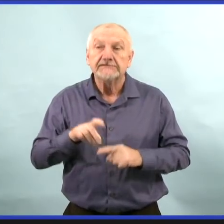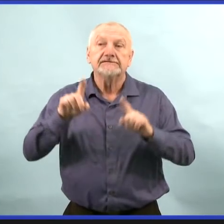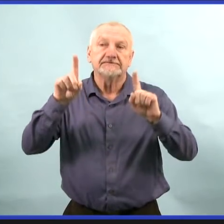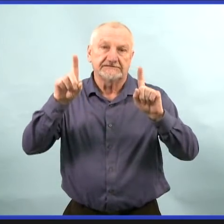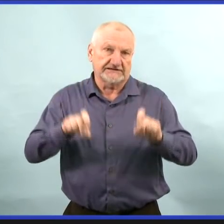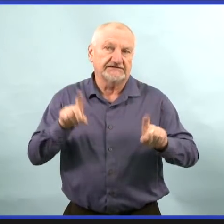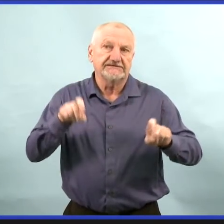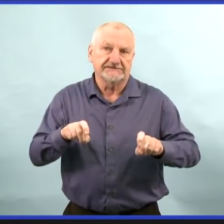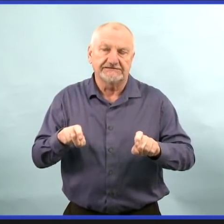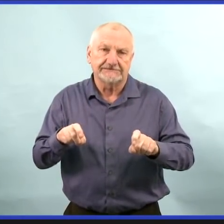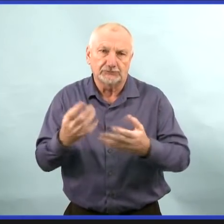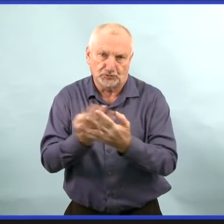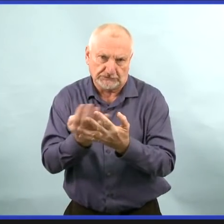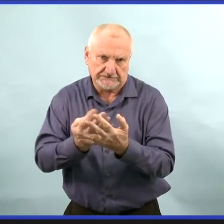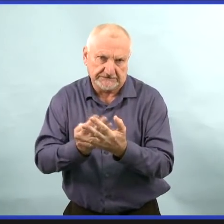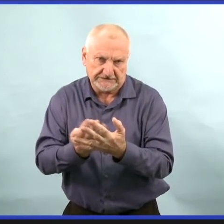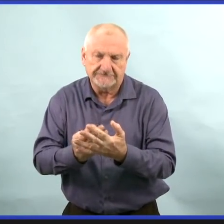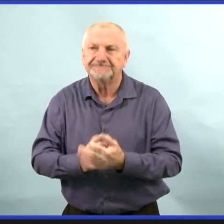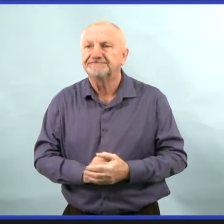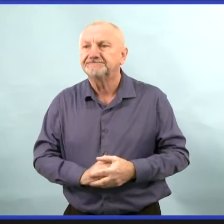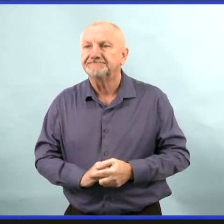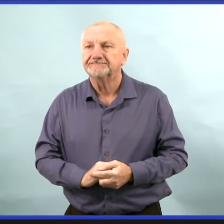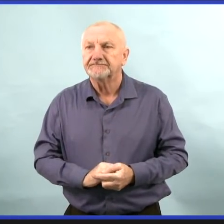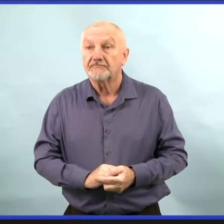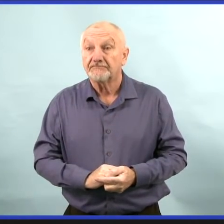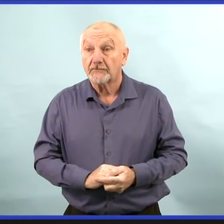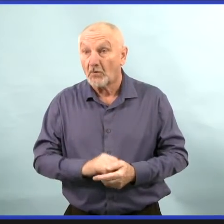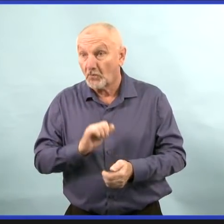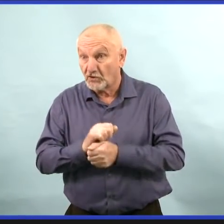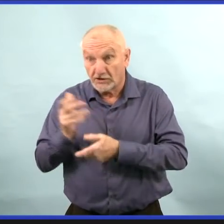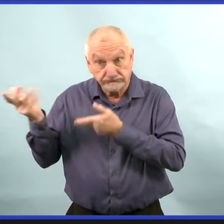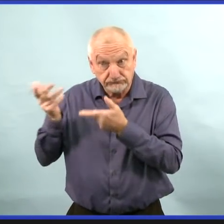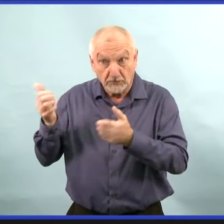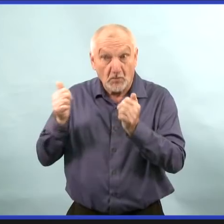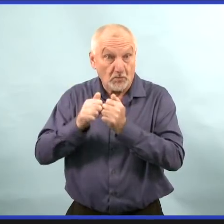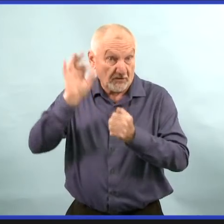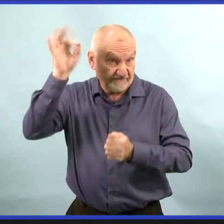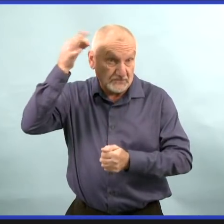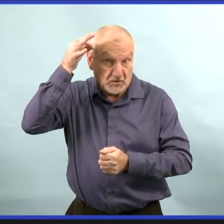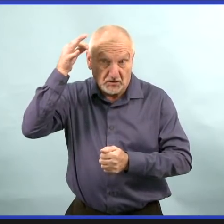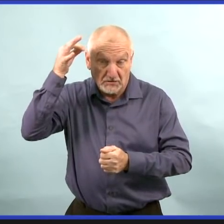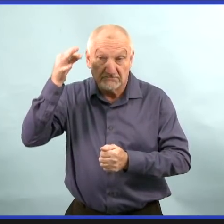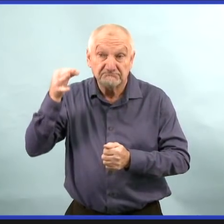situation and work with the federal officials in the fight against covet 19 and these variants